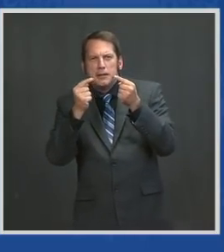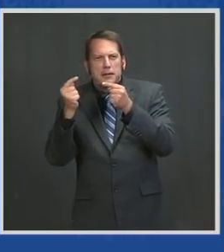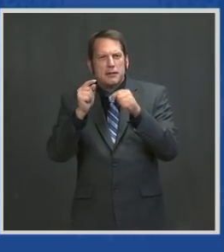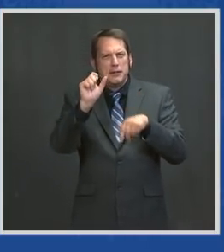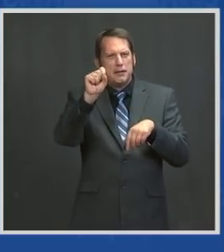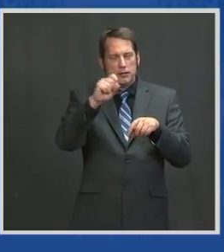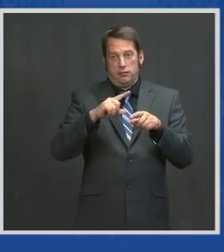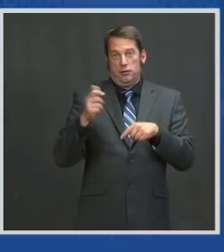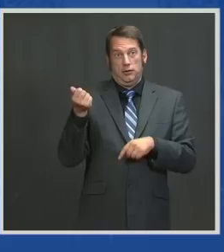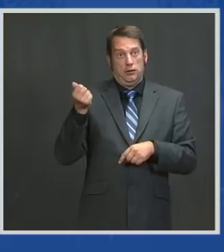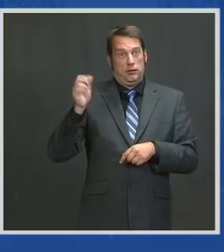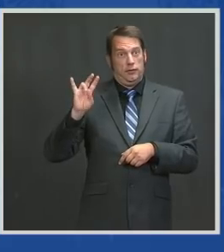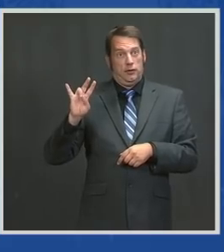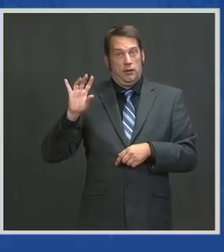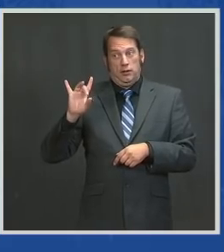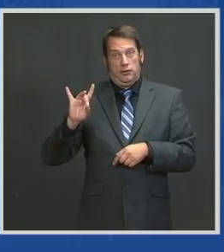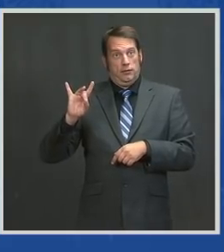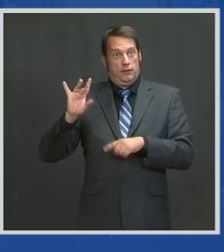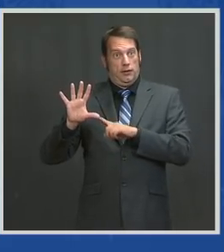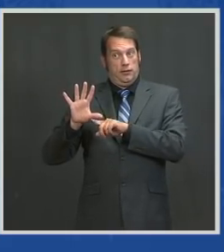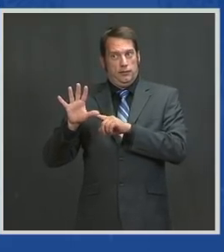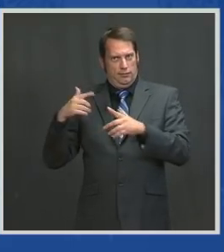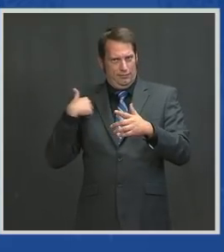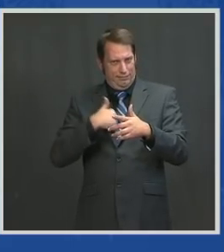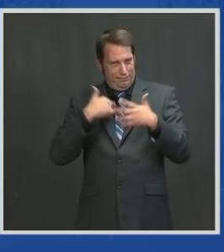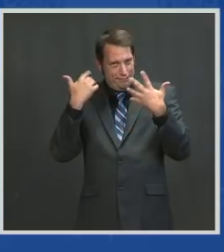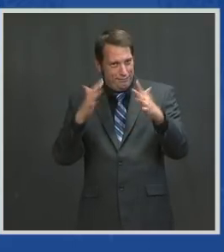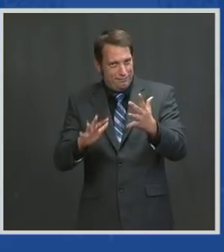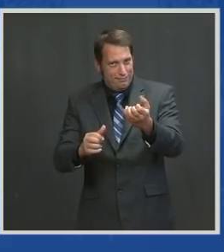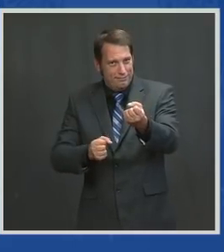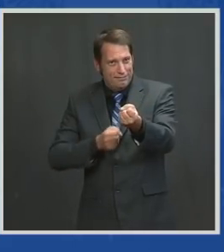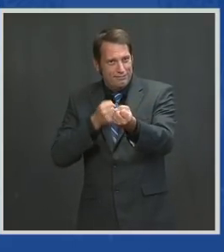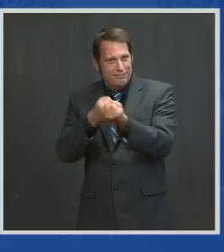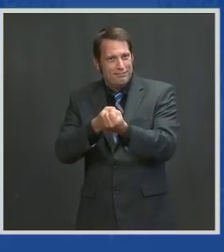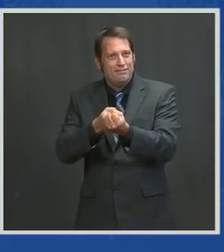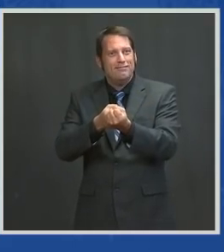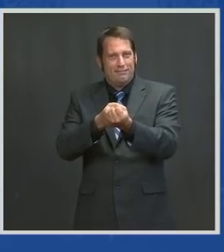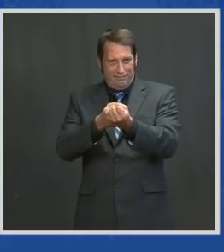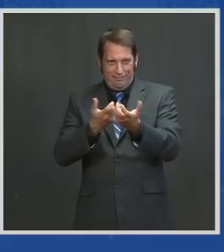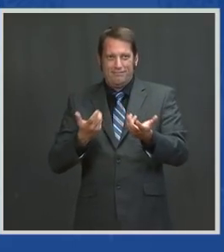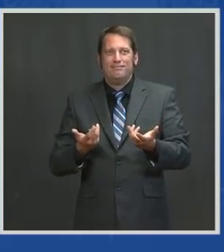And our bonds, they just grow stronger, stronger together now more than ever.